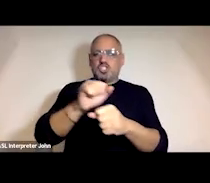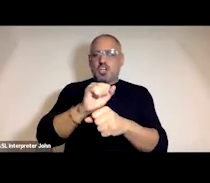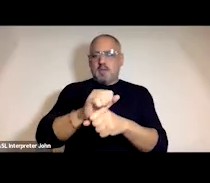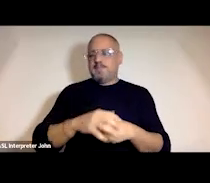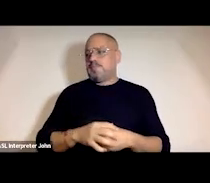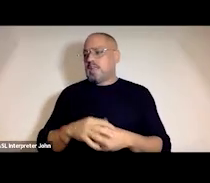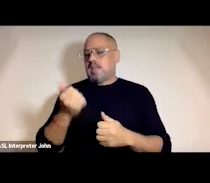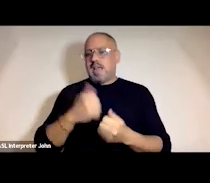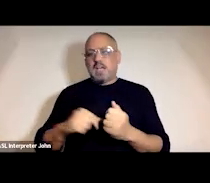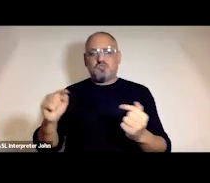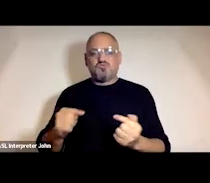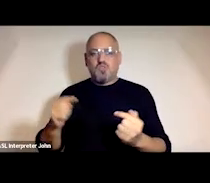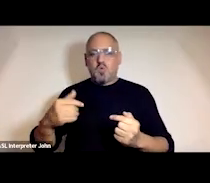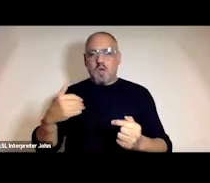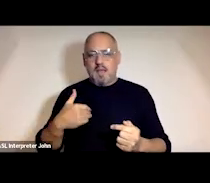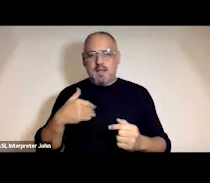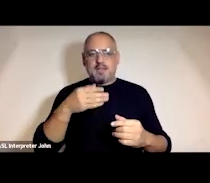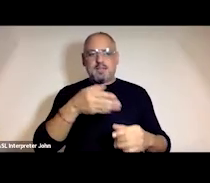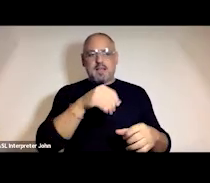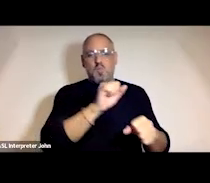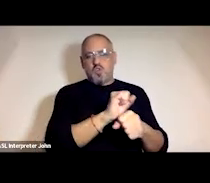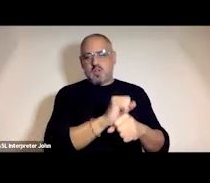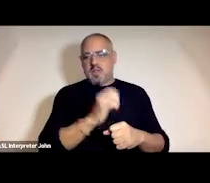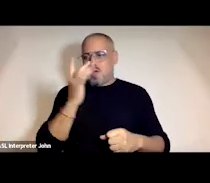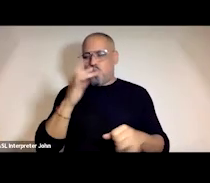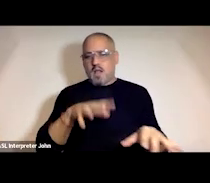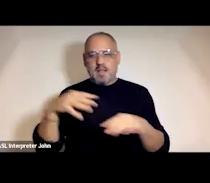any struggles that they had at work, and why they left each job.